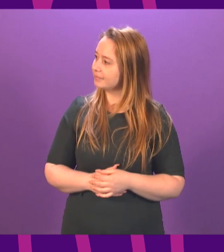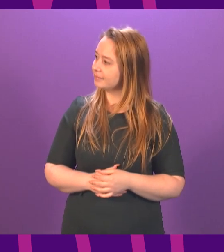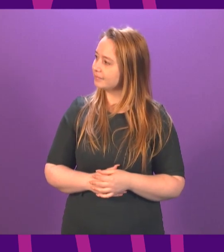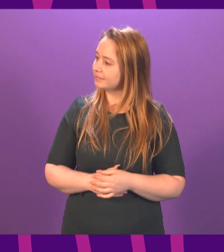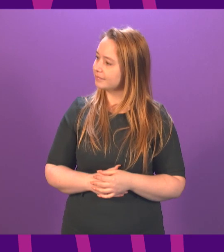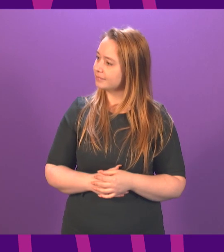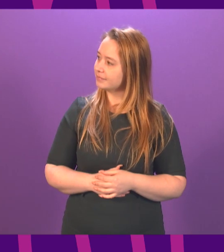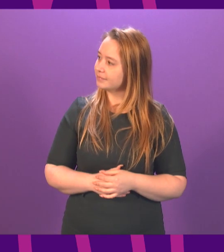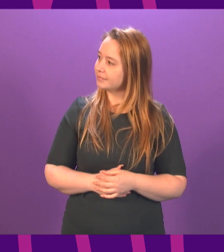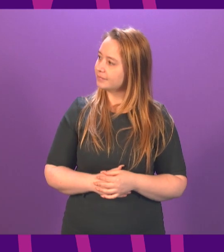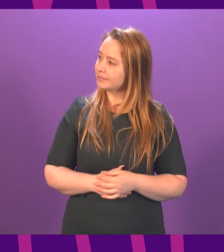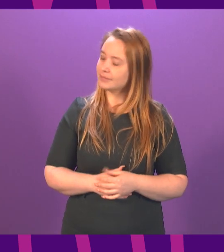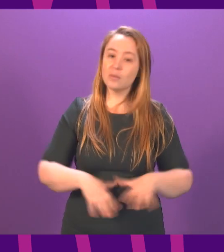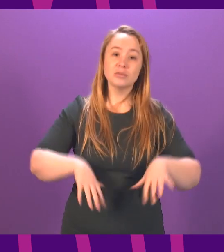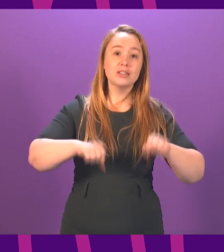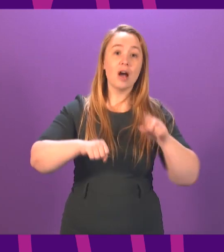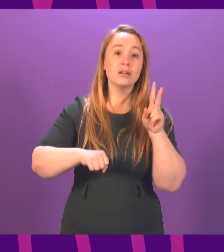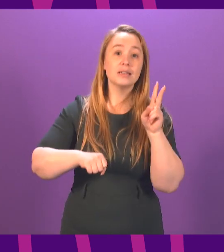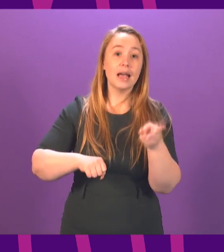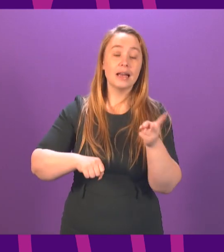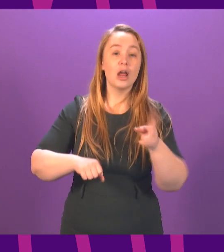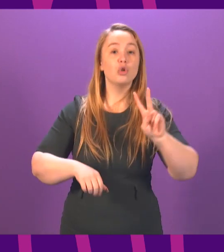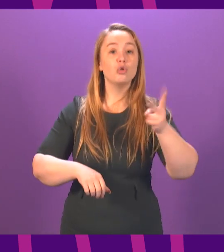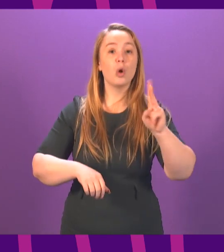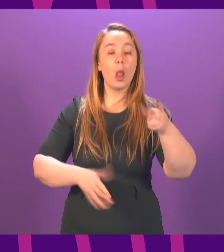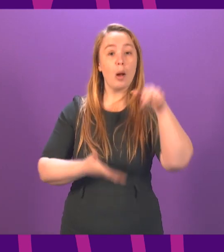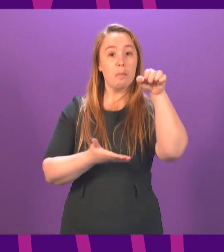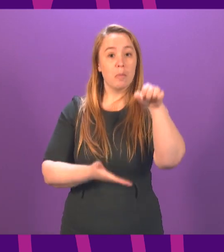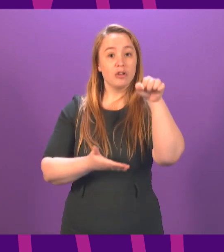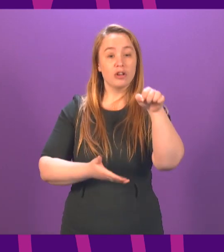The Presiding Officer: We are resuming at 2 o’clock to discuss the budget, so I will draw First Minister’s questions to a close.